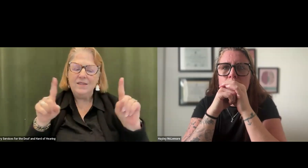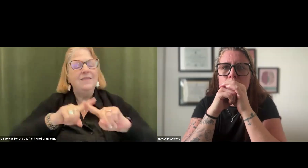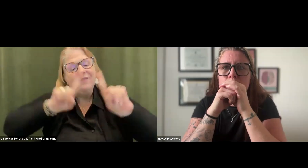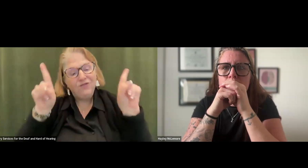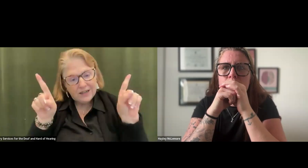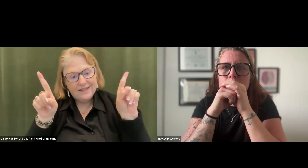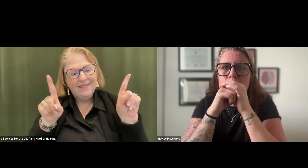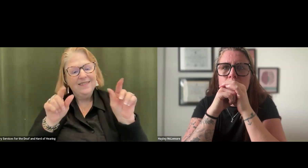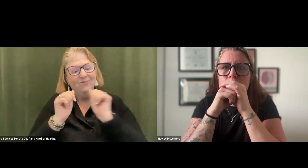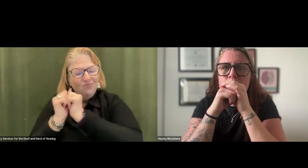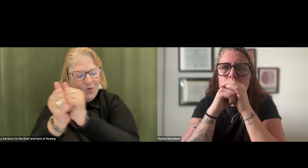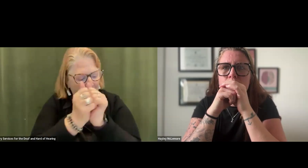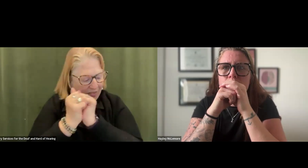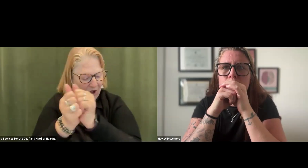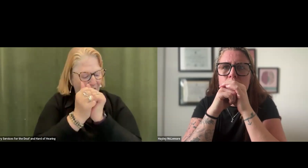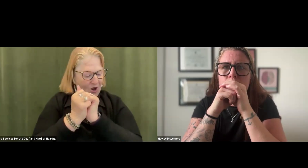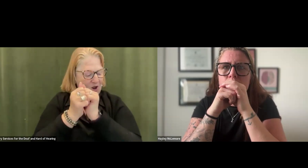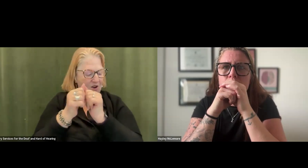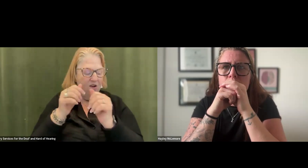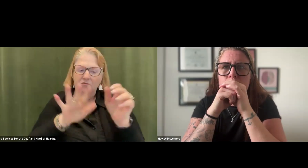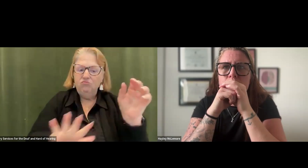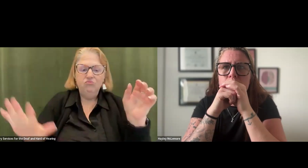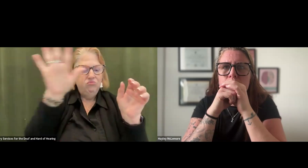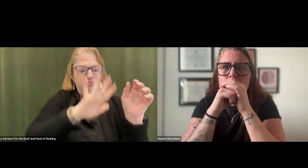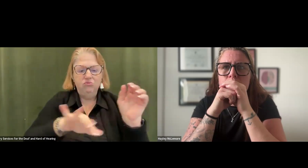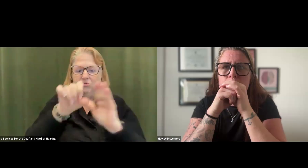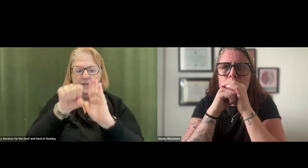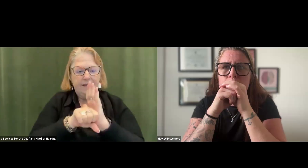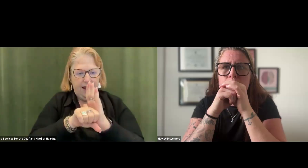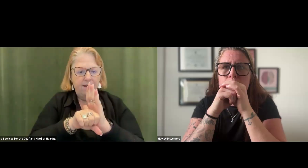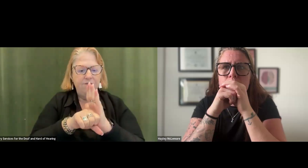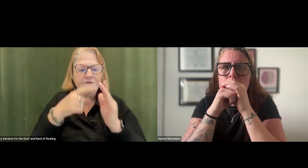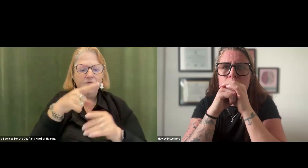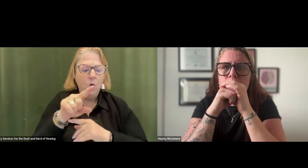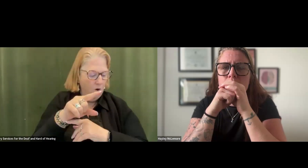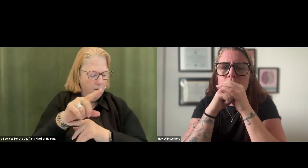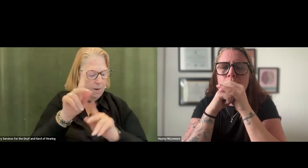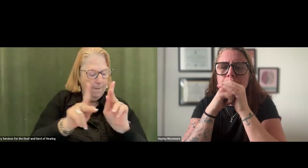So really, we can make a difference if we band together,